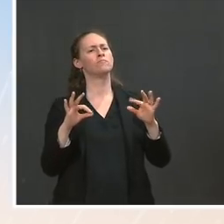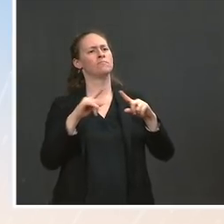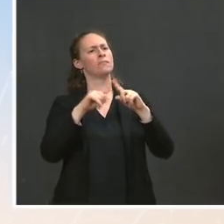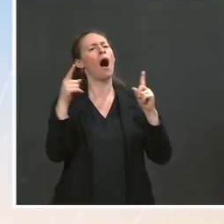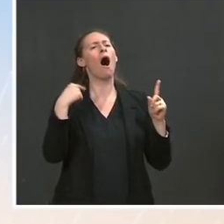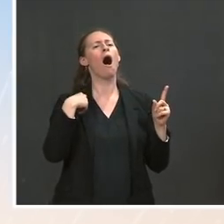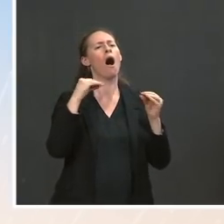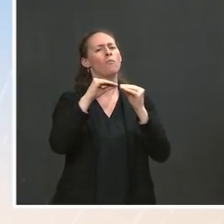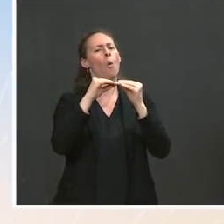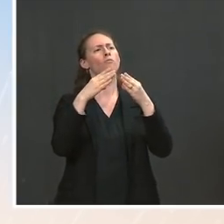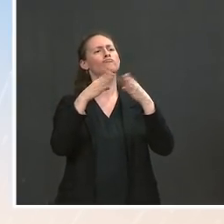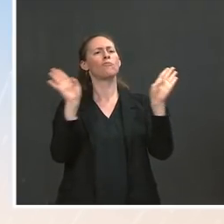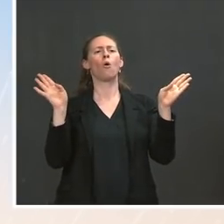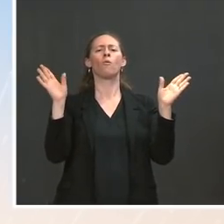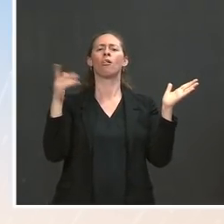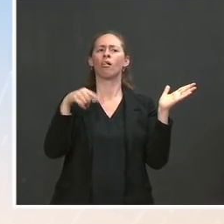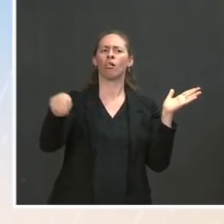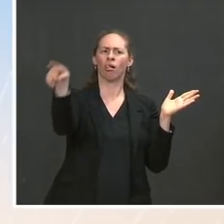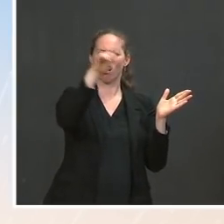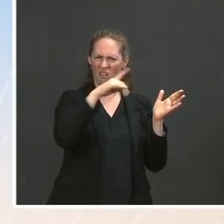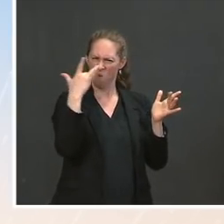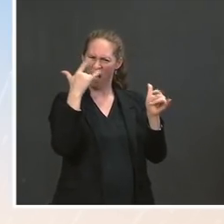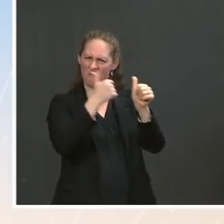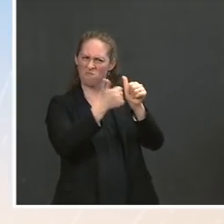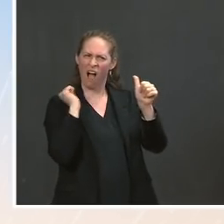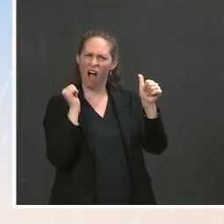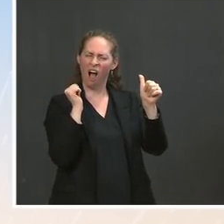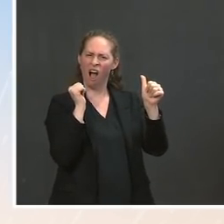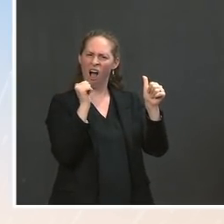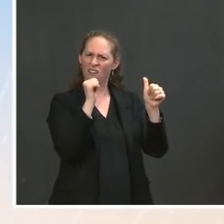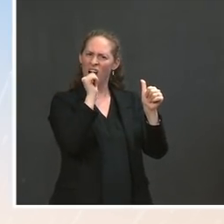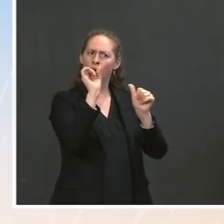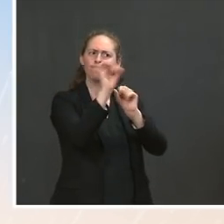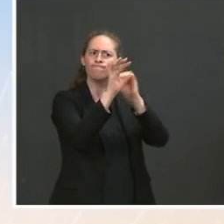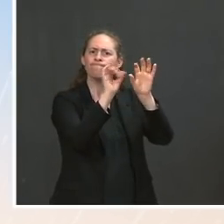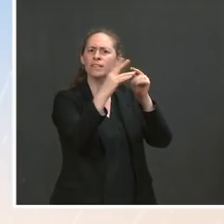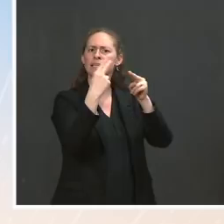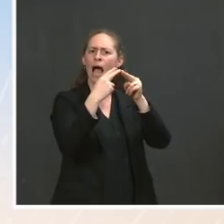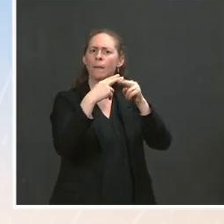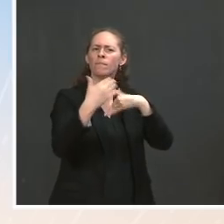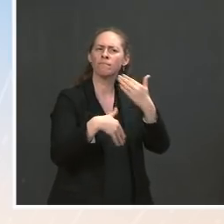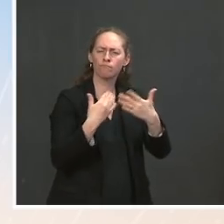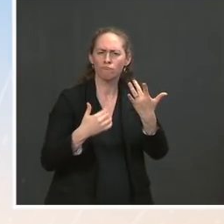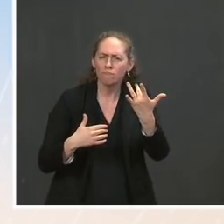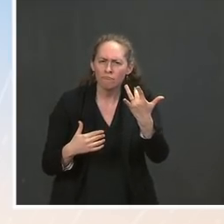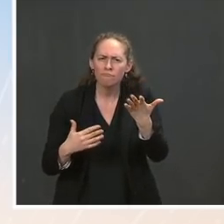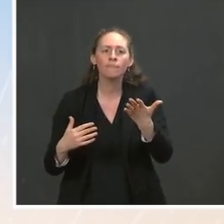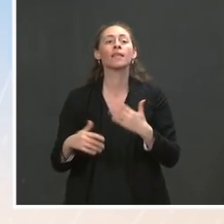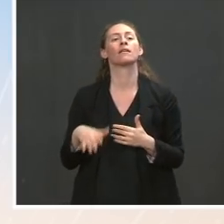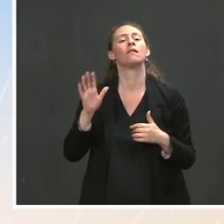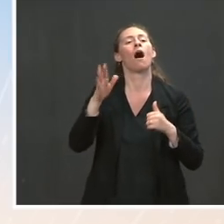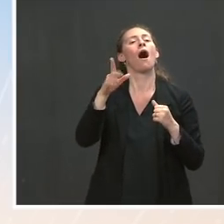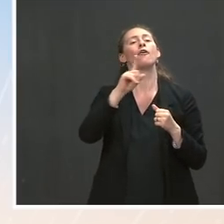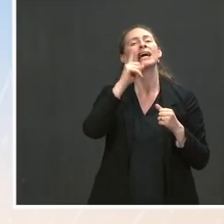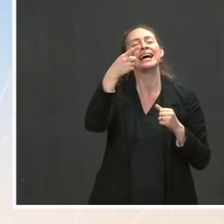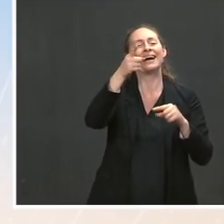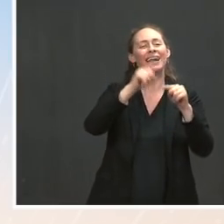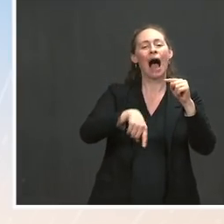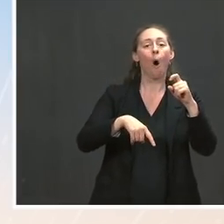that are not the actual Cabinet that you referred to? Ms. Psaki: Well, I think it's a little bit of apples and oranges. We obviously have made a great deal of progress on, again,